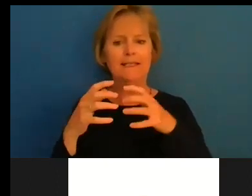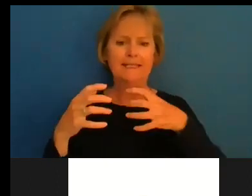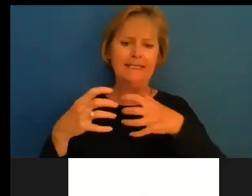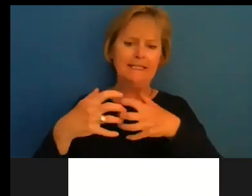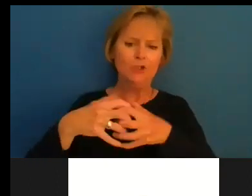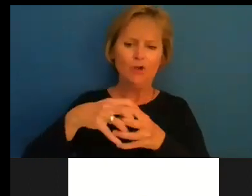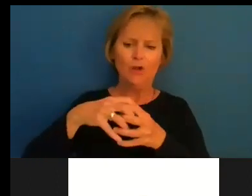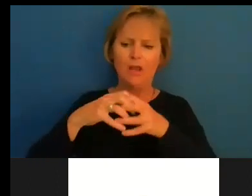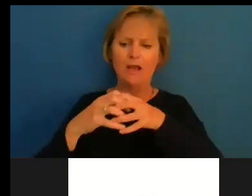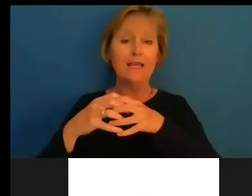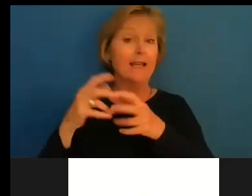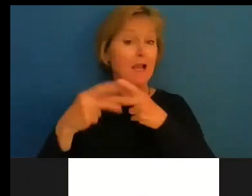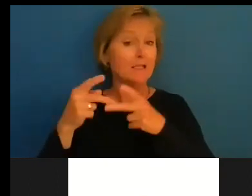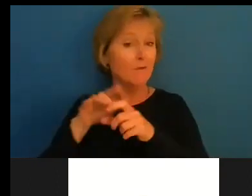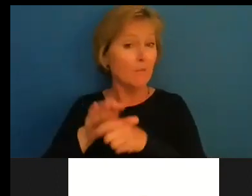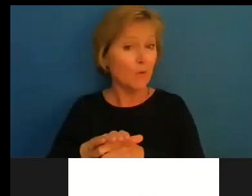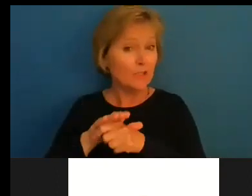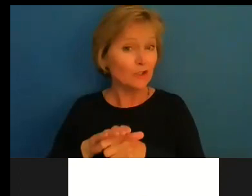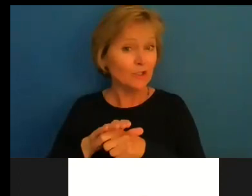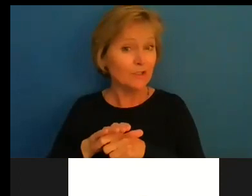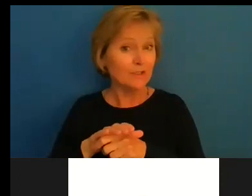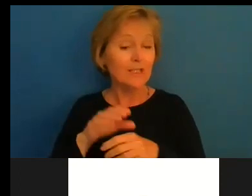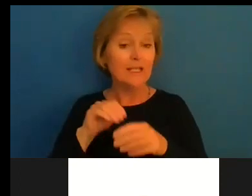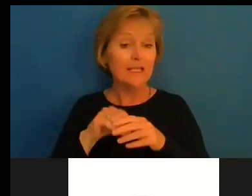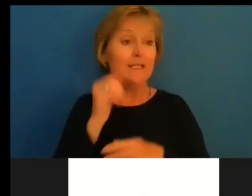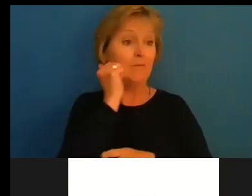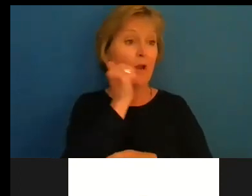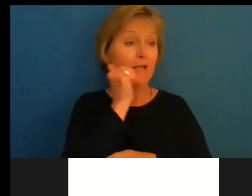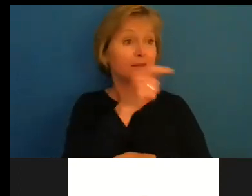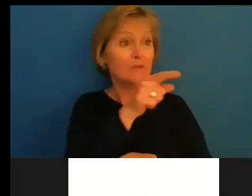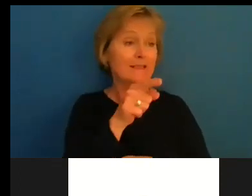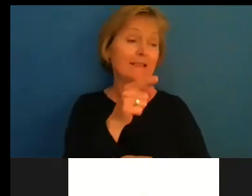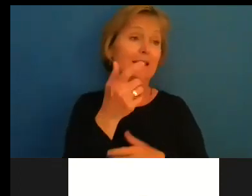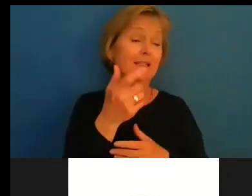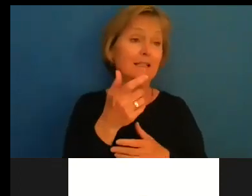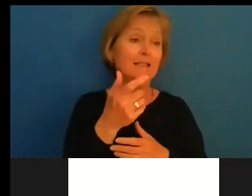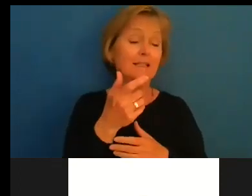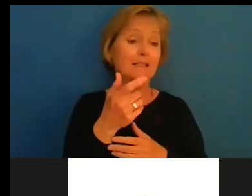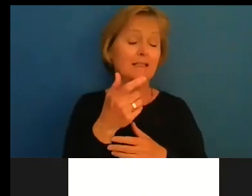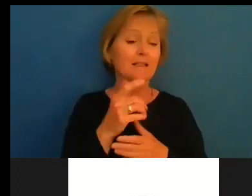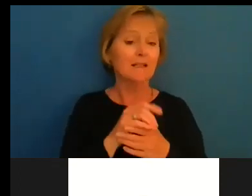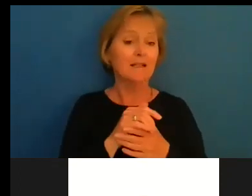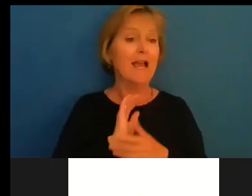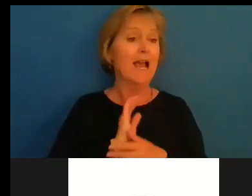In practice, we see that, you know, it's -- you know, our elders, as well as our